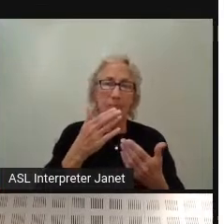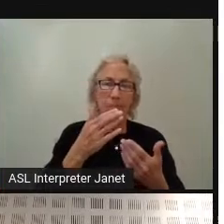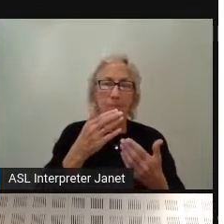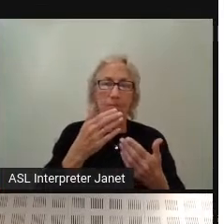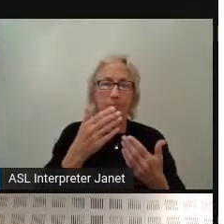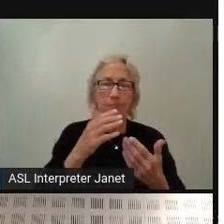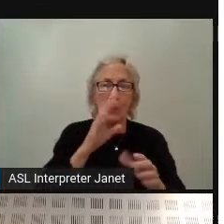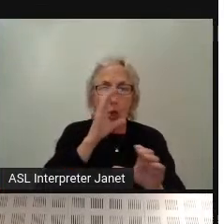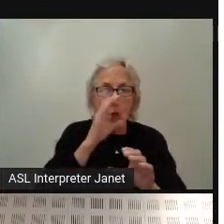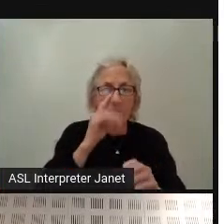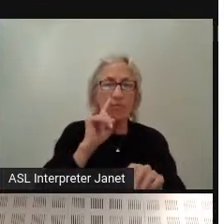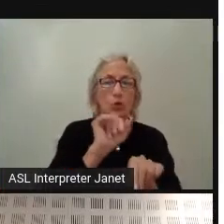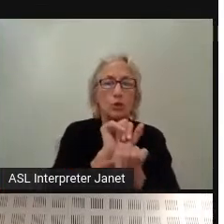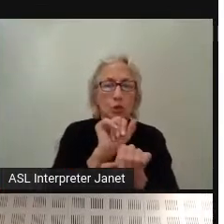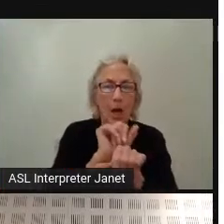That could be people who are in employment or studying he could